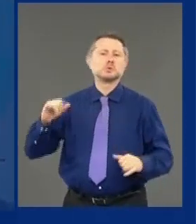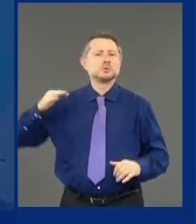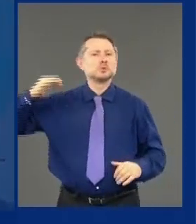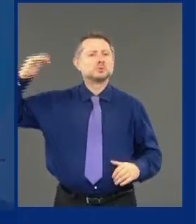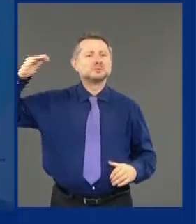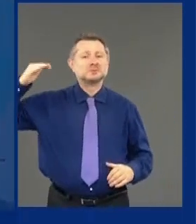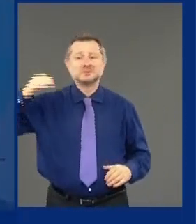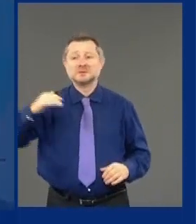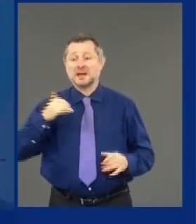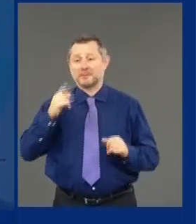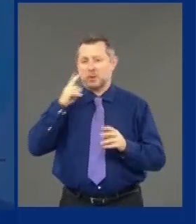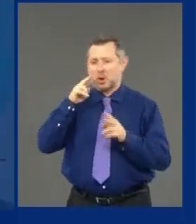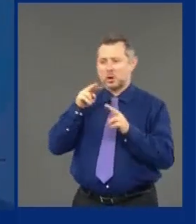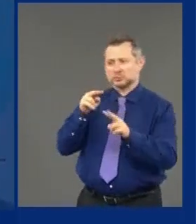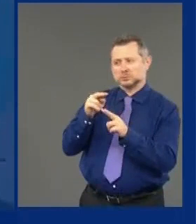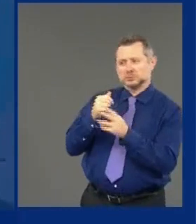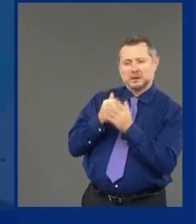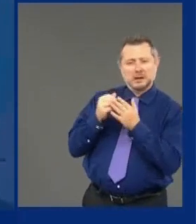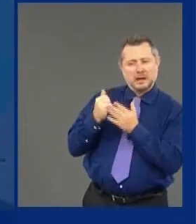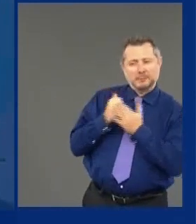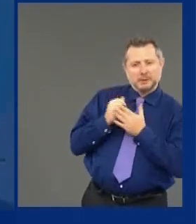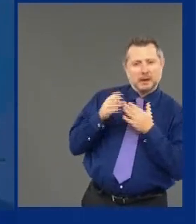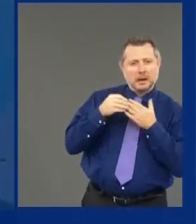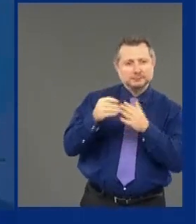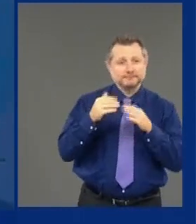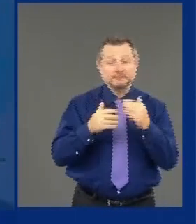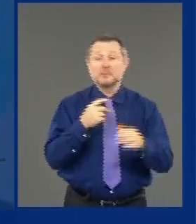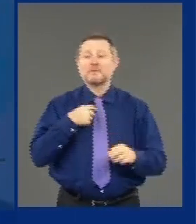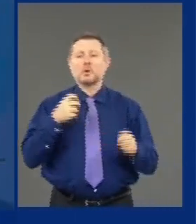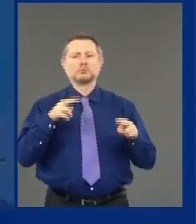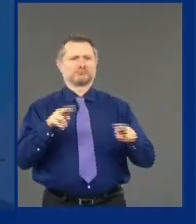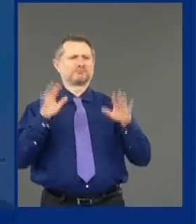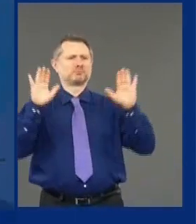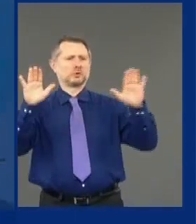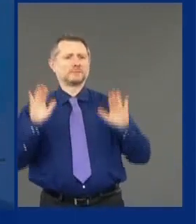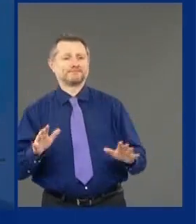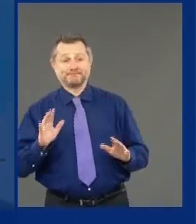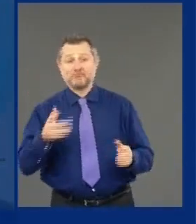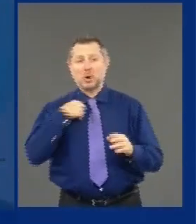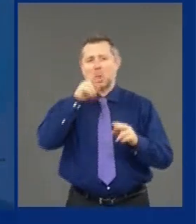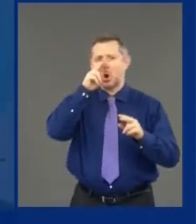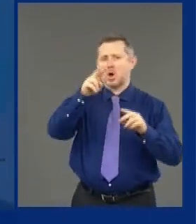IN NEW YORK. SO IT IS AN EXTRAORDINARY NUMBER OF TESTS AND THAT HAS BEEN